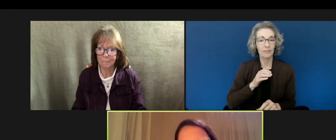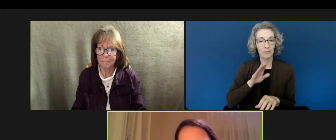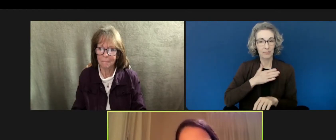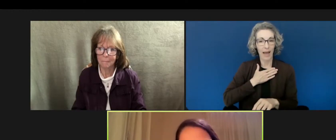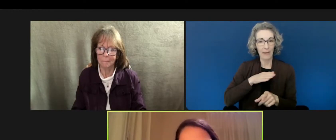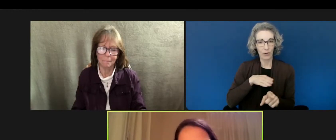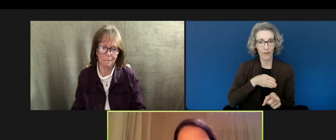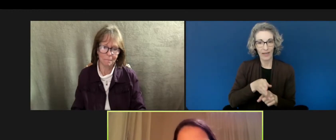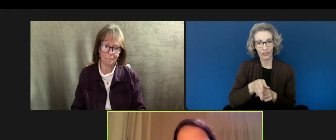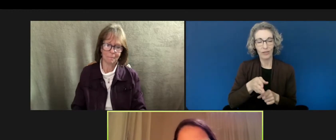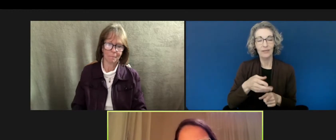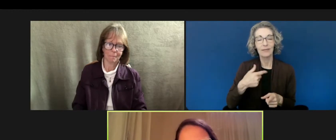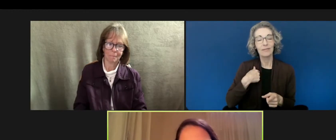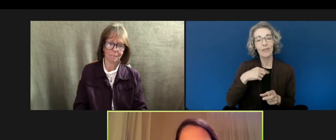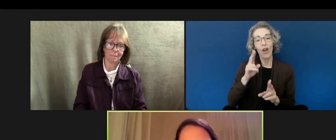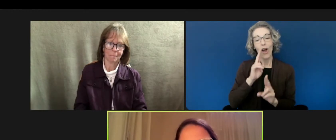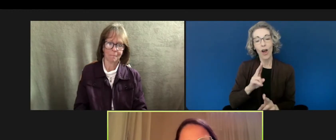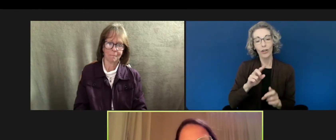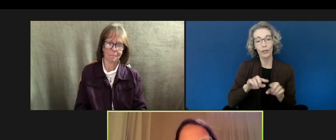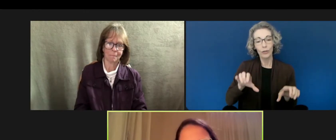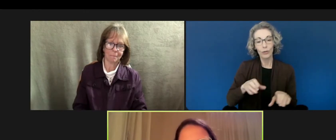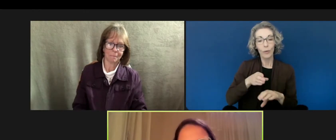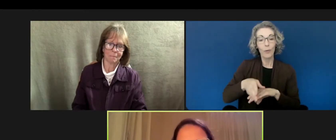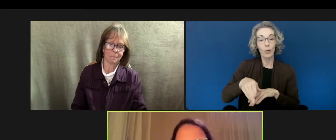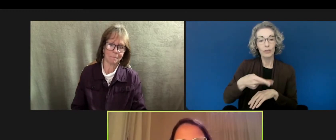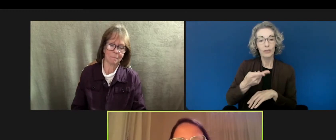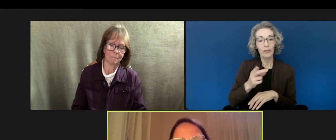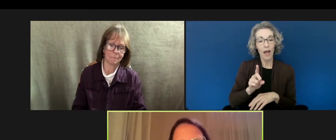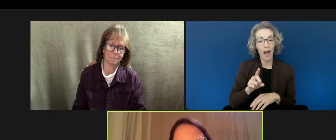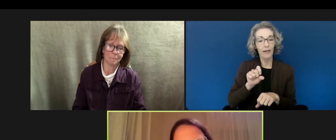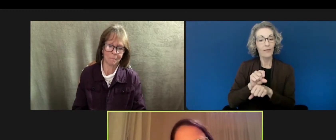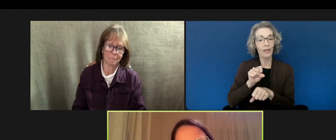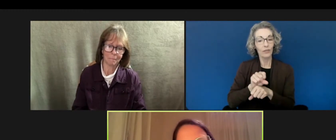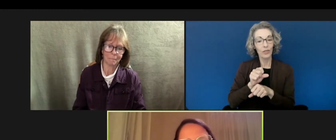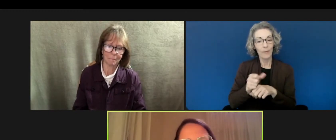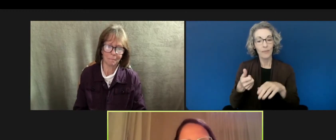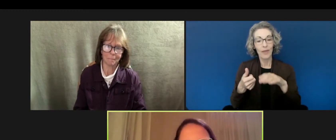I had the honor to do my postdoc fellowship under the supervision of Tal.